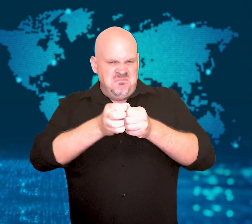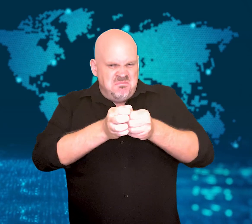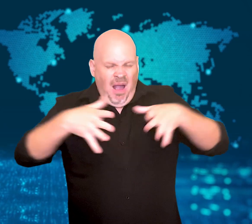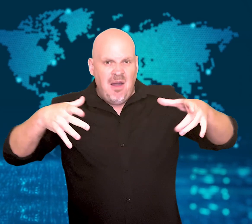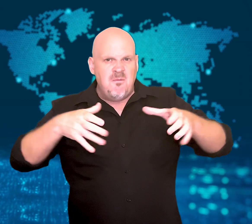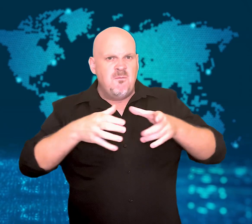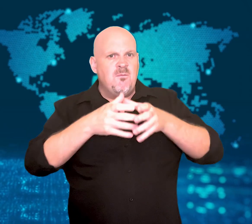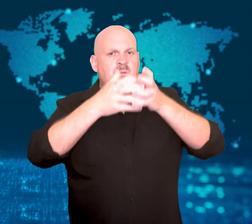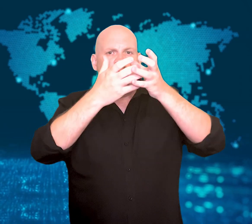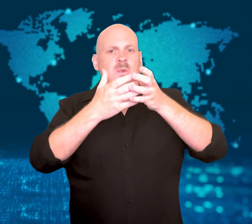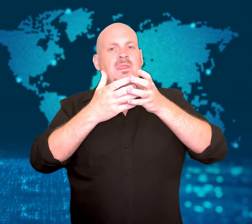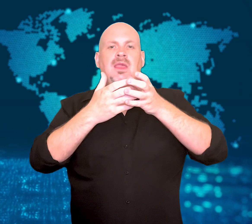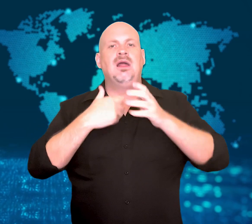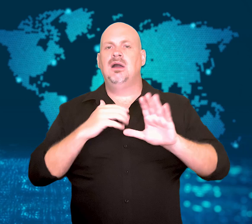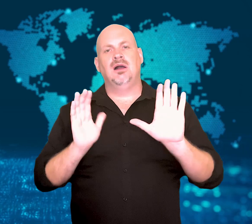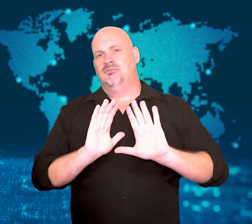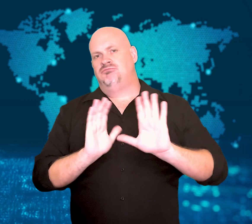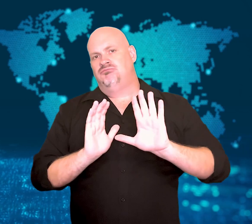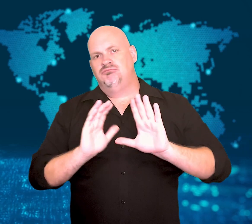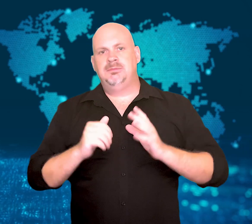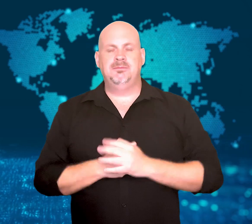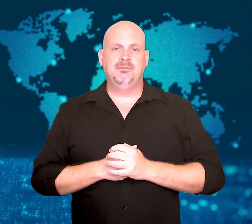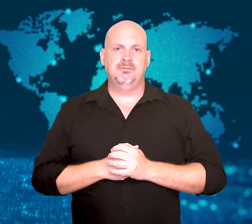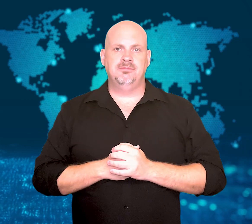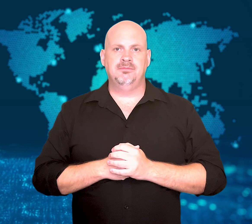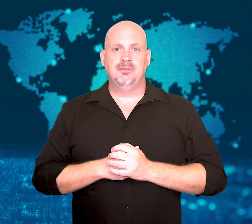in the war.